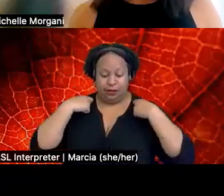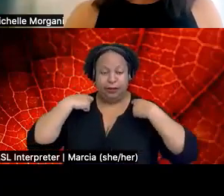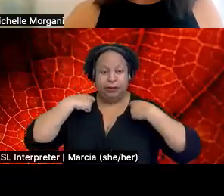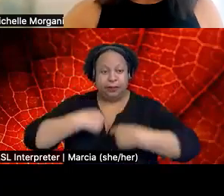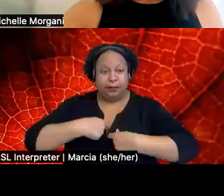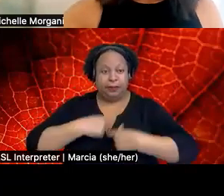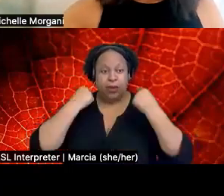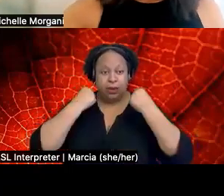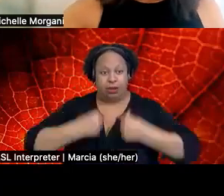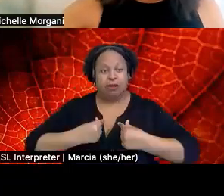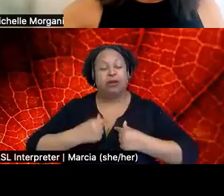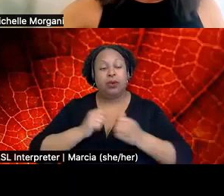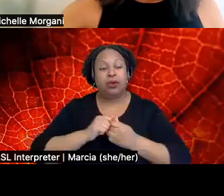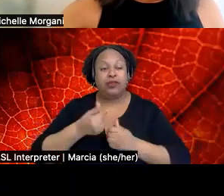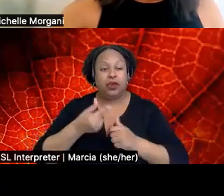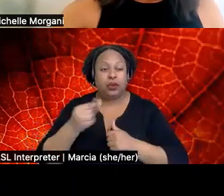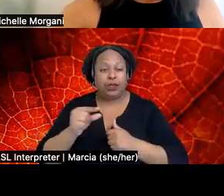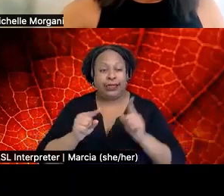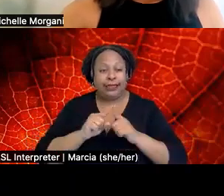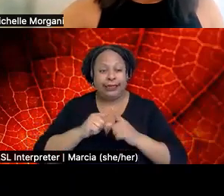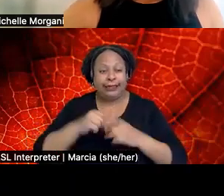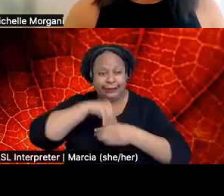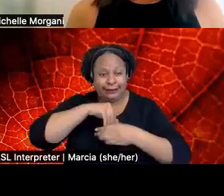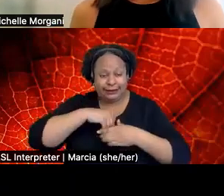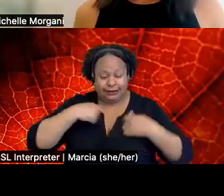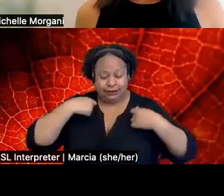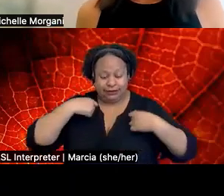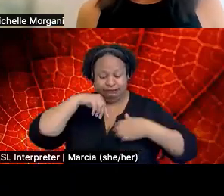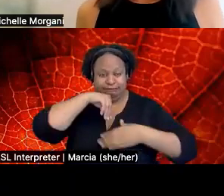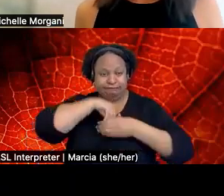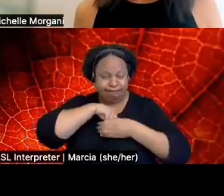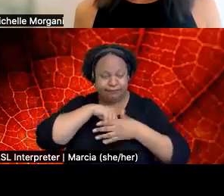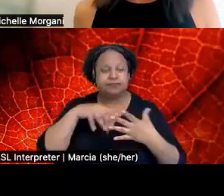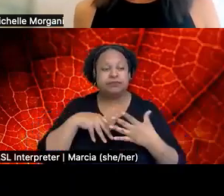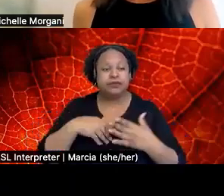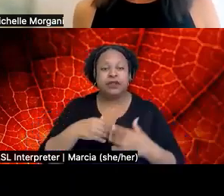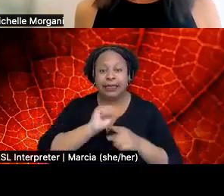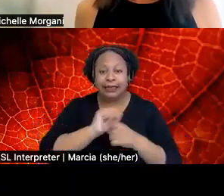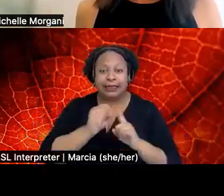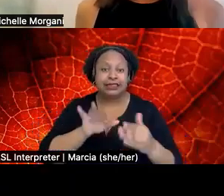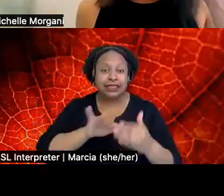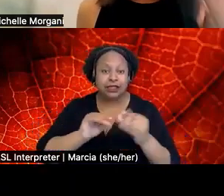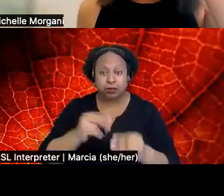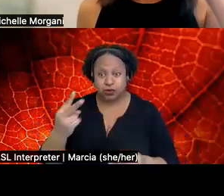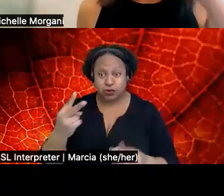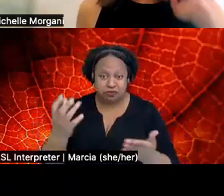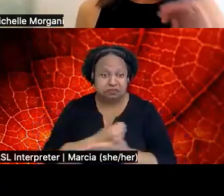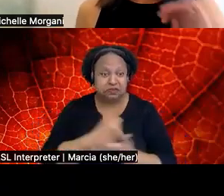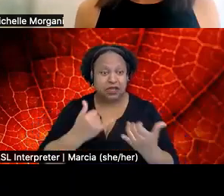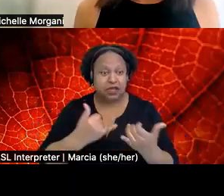So, let's do case study number two. In this case, we're talking about a student named Sonia Chan,